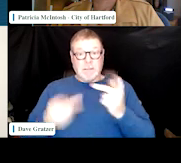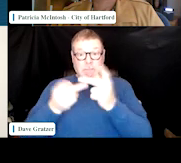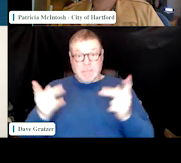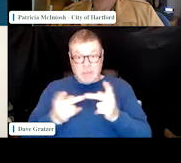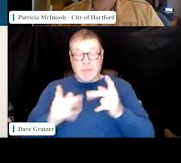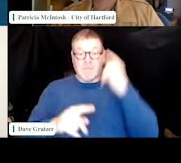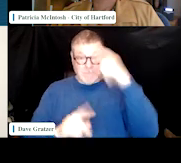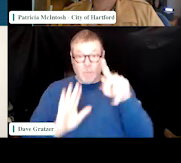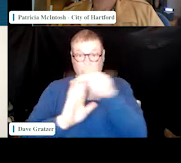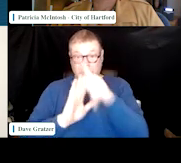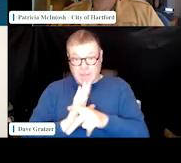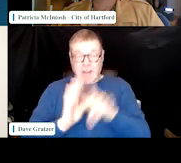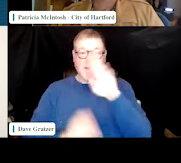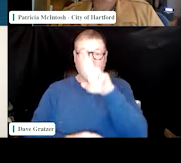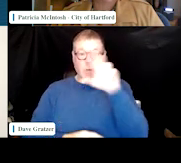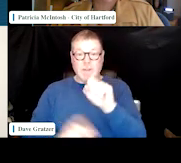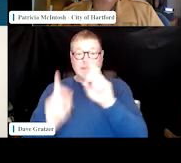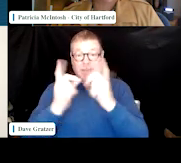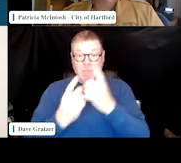or policies of the US Department of Justice.